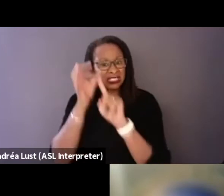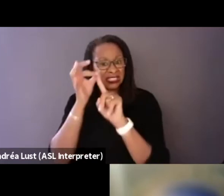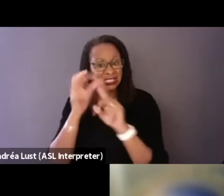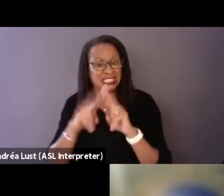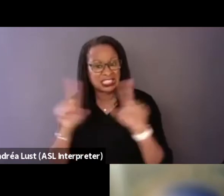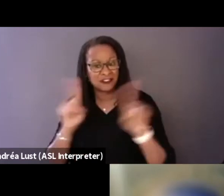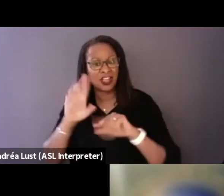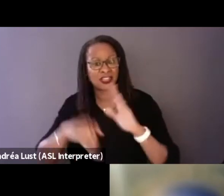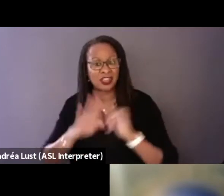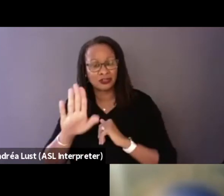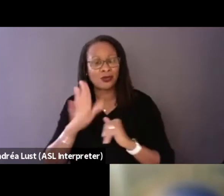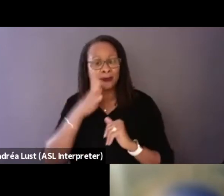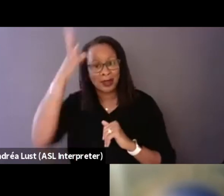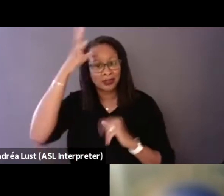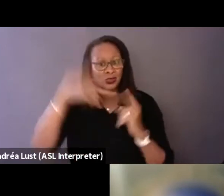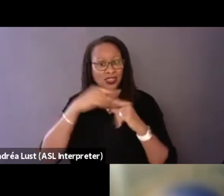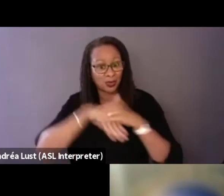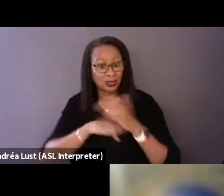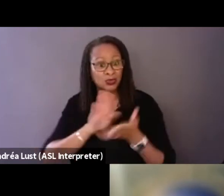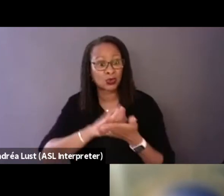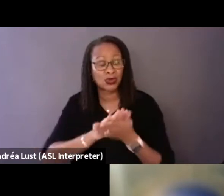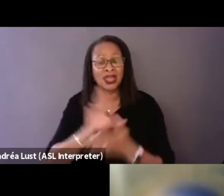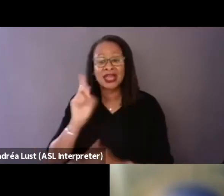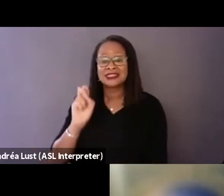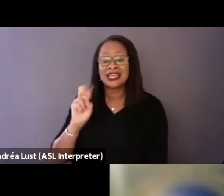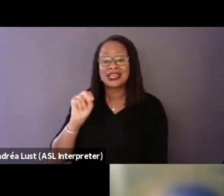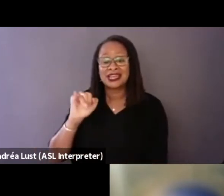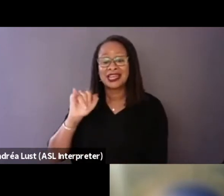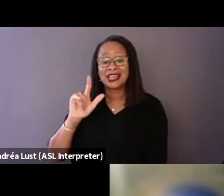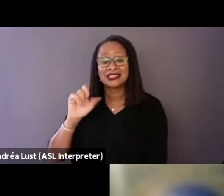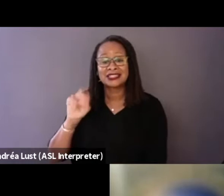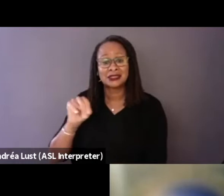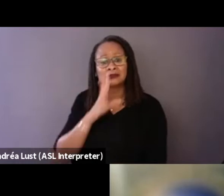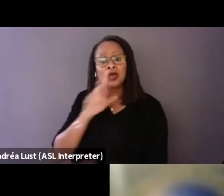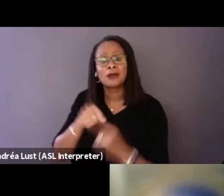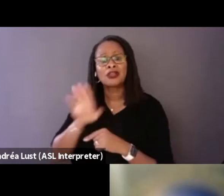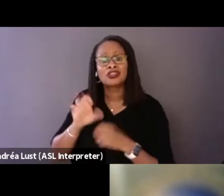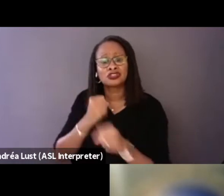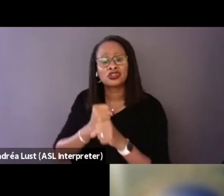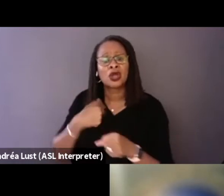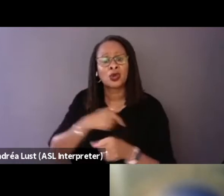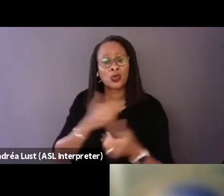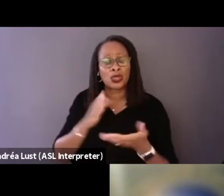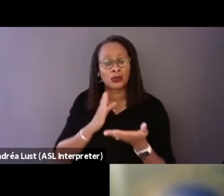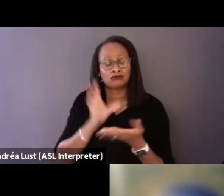when they were in school. Denilson, talk to me about this year that we watched throughout filming.